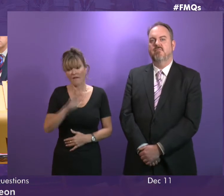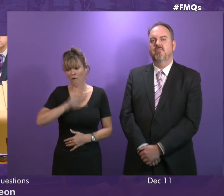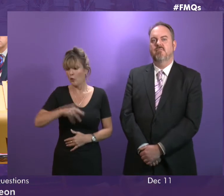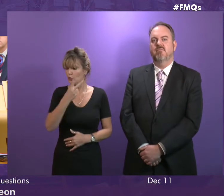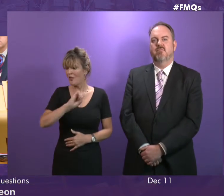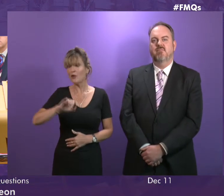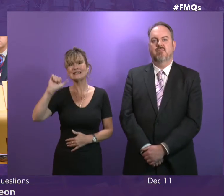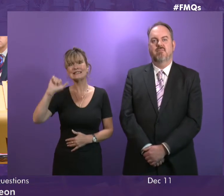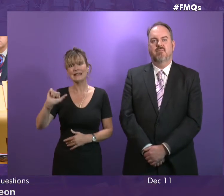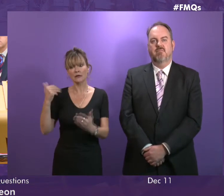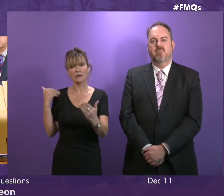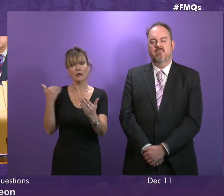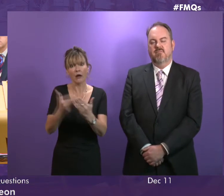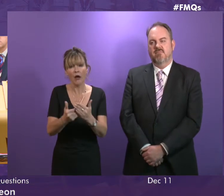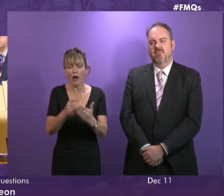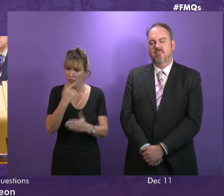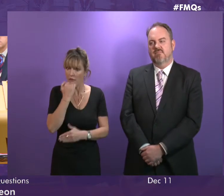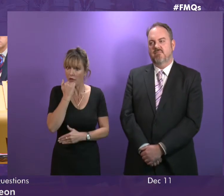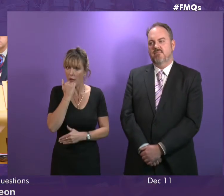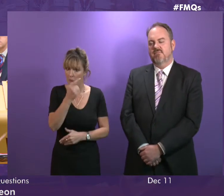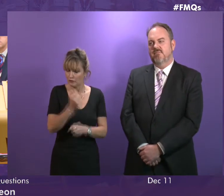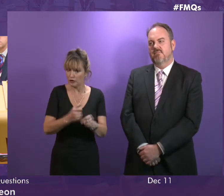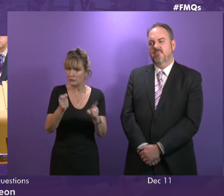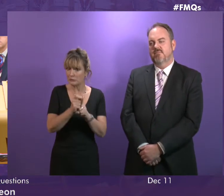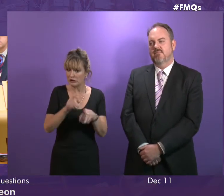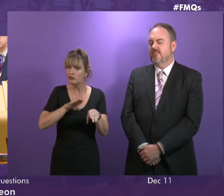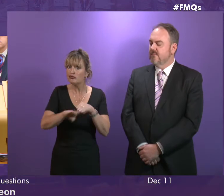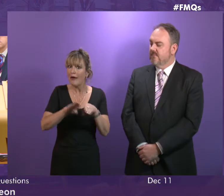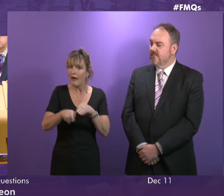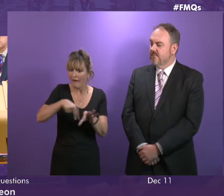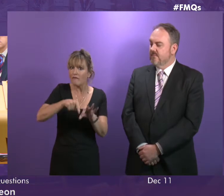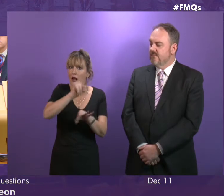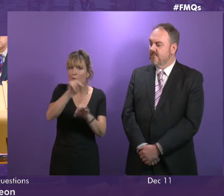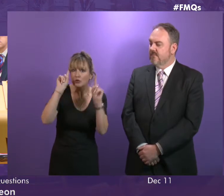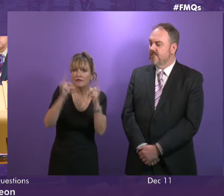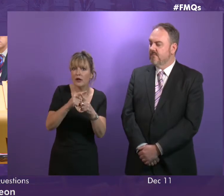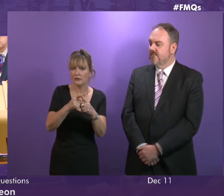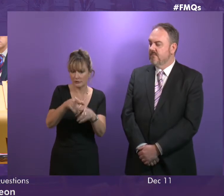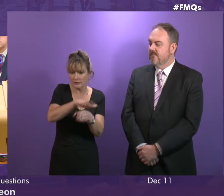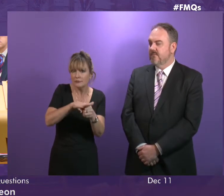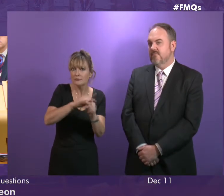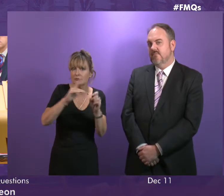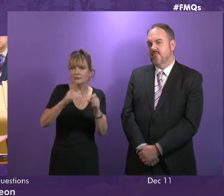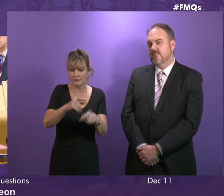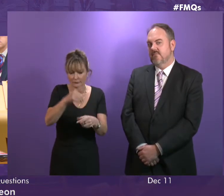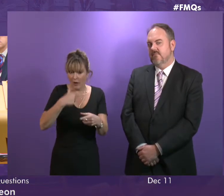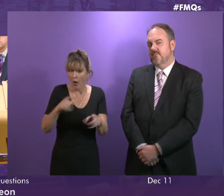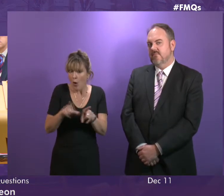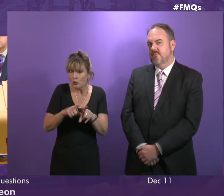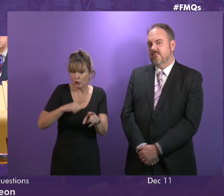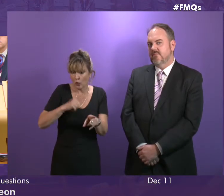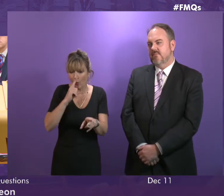the number of GP training places, and we are, as I said earlier, investing in GP premises.